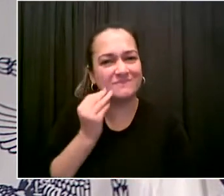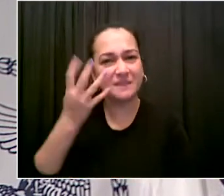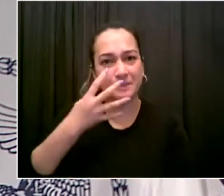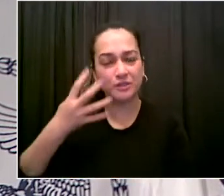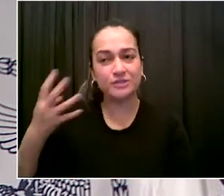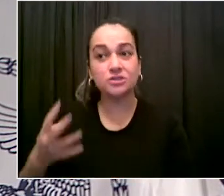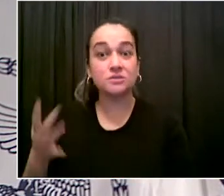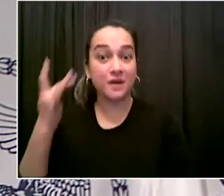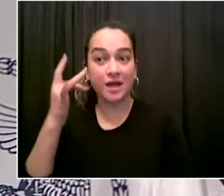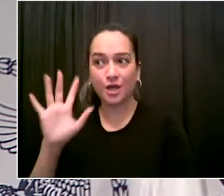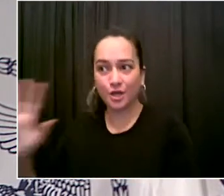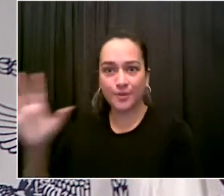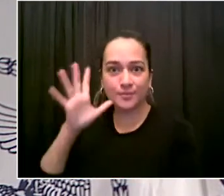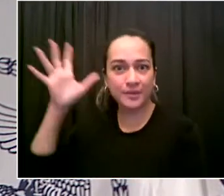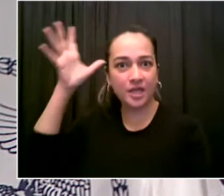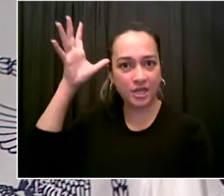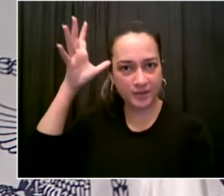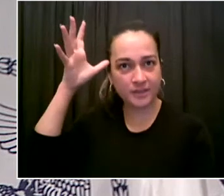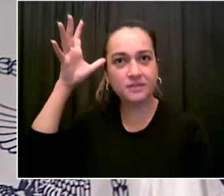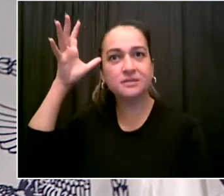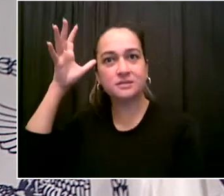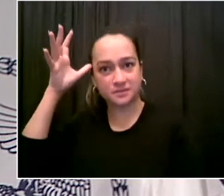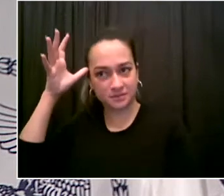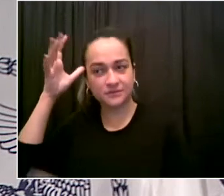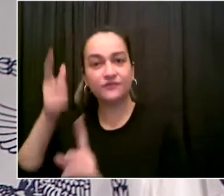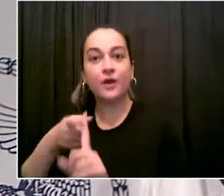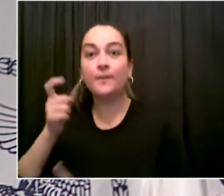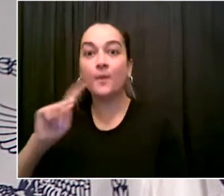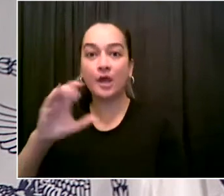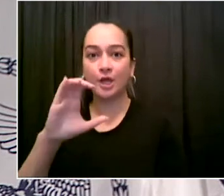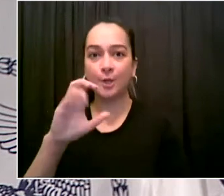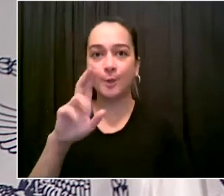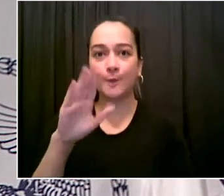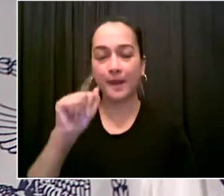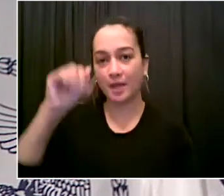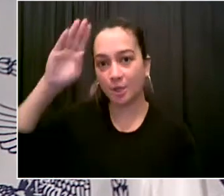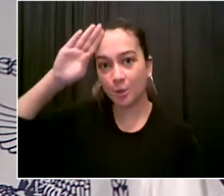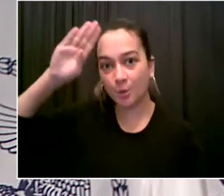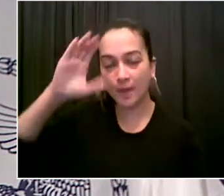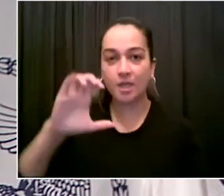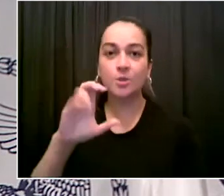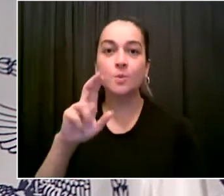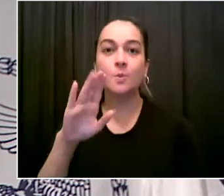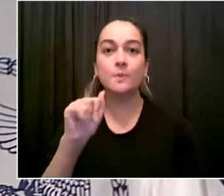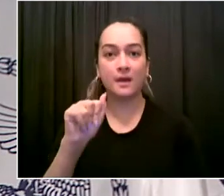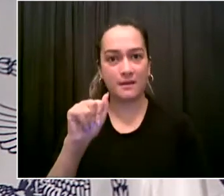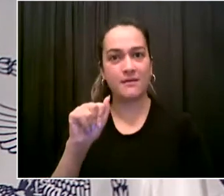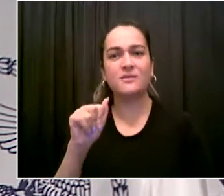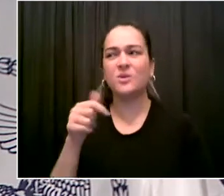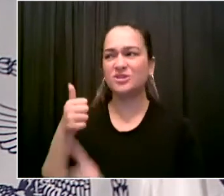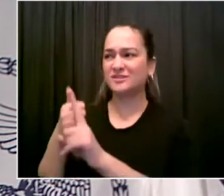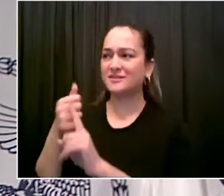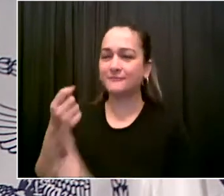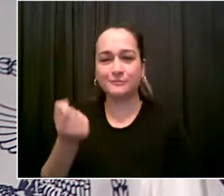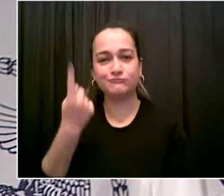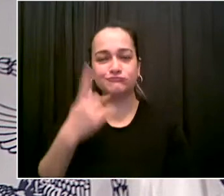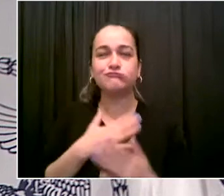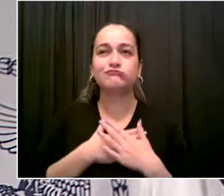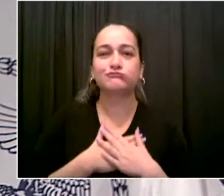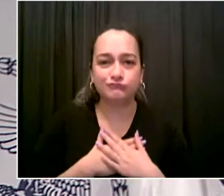IMMIGRATED FROM CUBA. SHE IS SOEMBODY WHO BRINGS A PERSONAL PERSPECTIVE ON P TOOTHF E